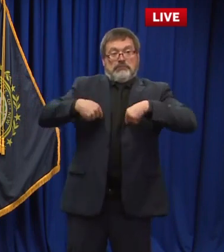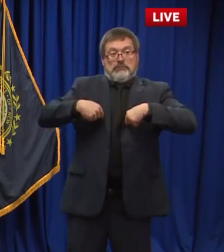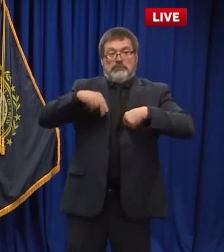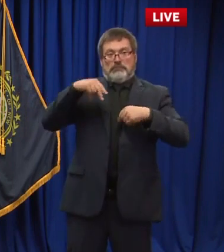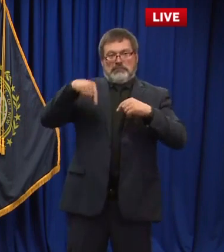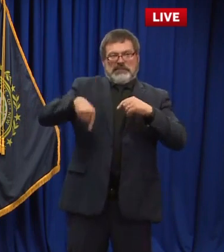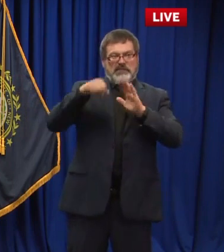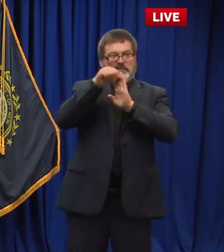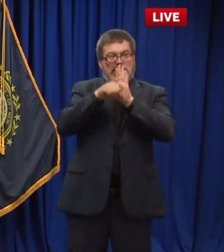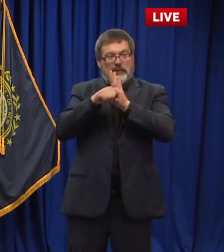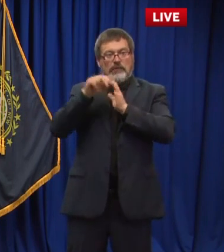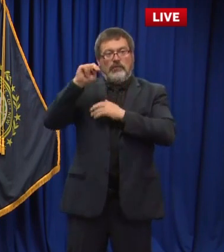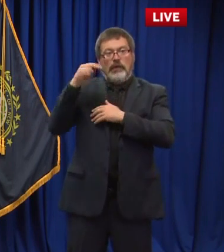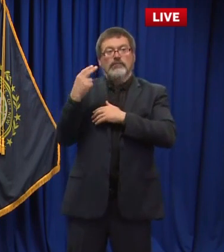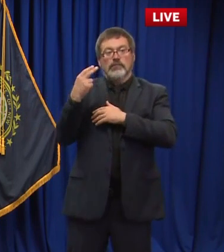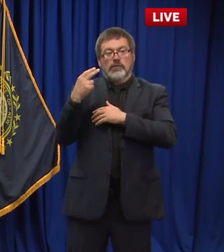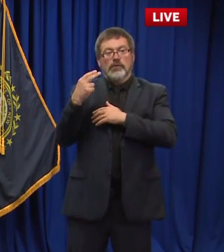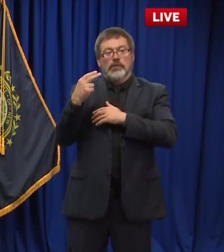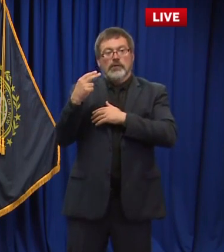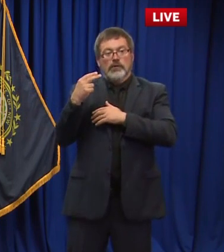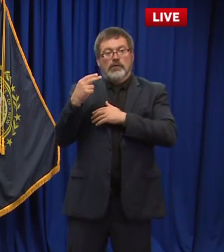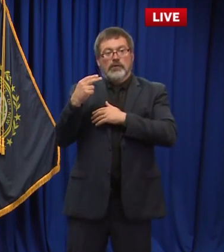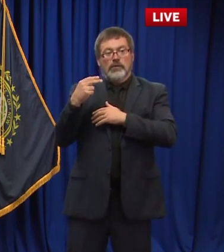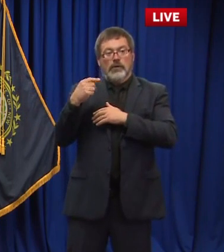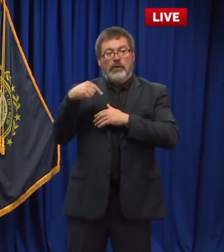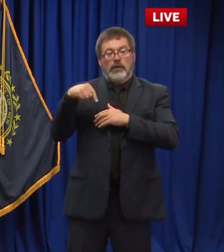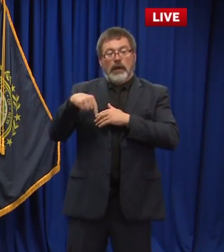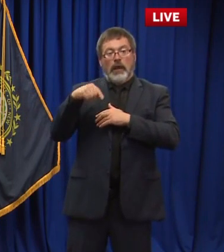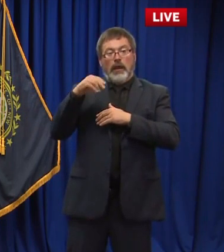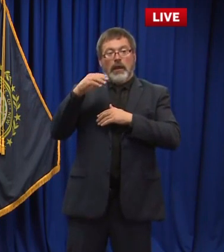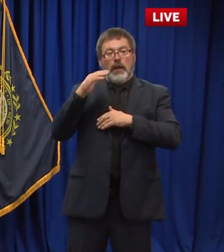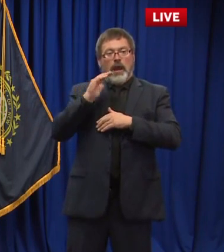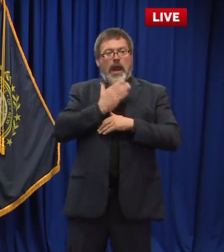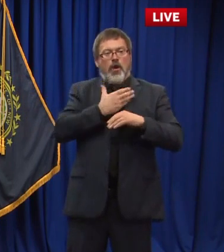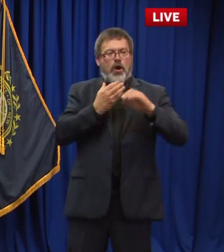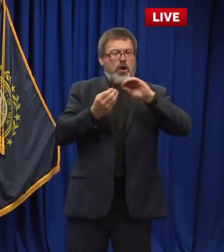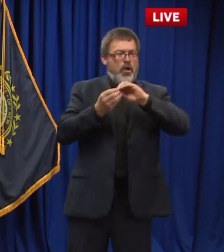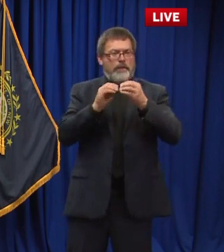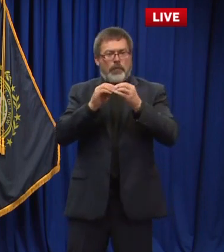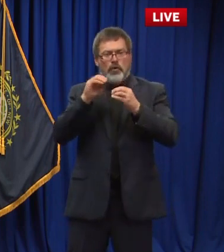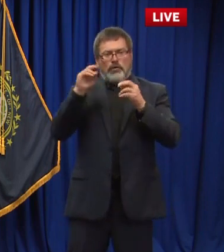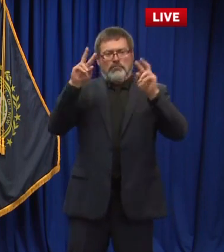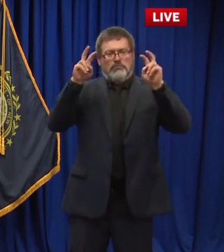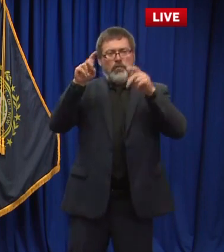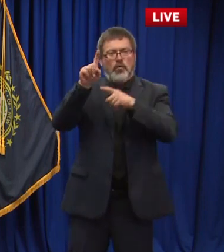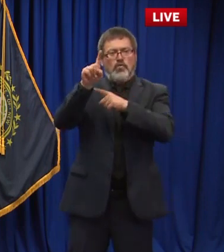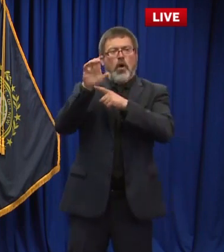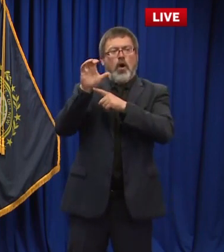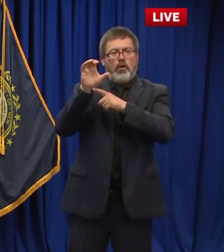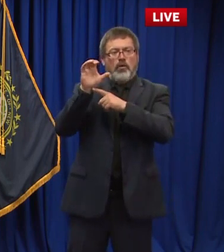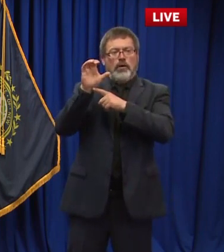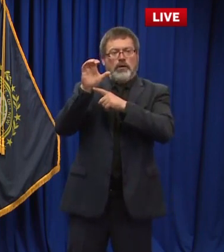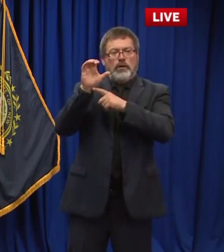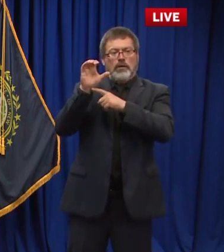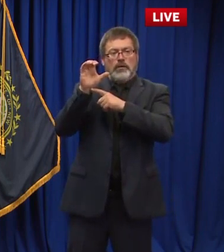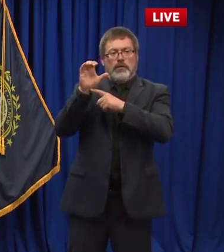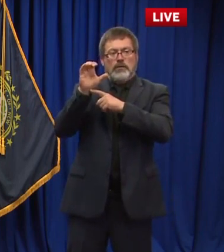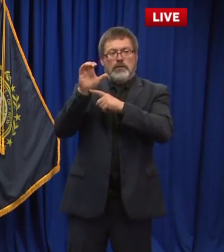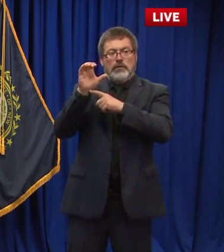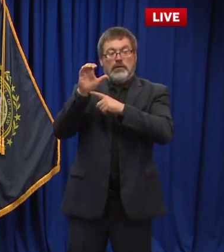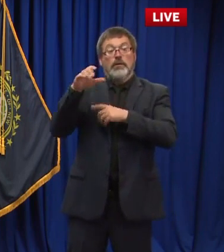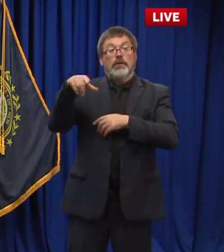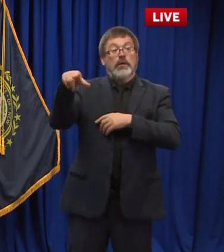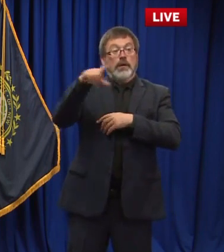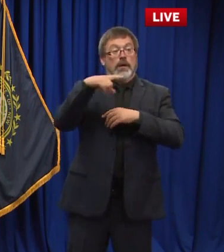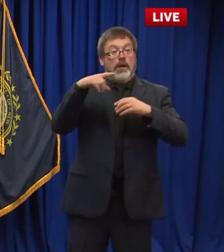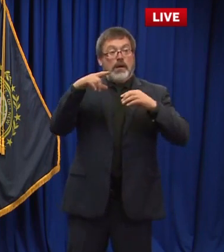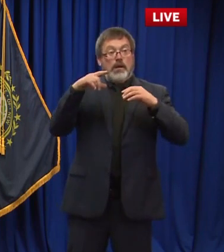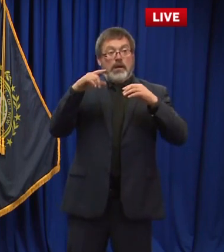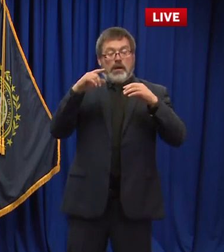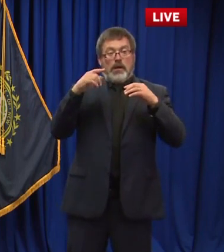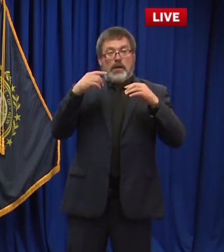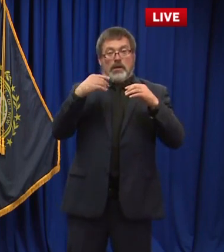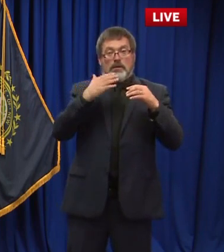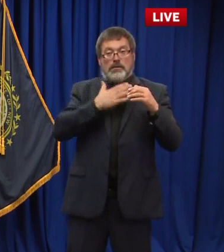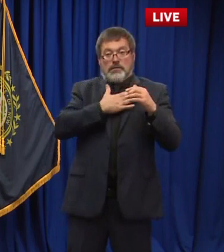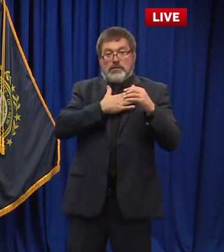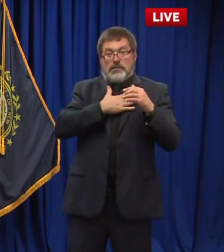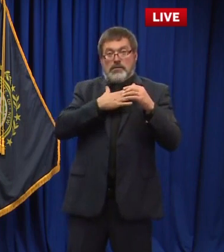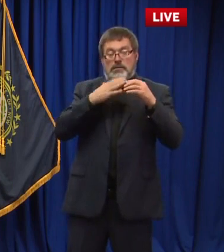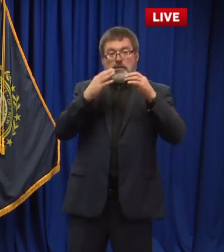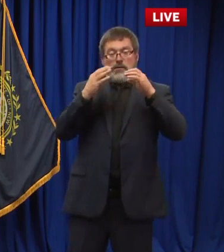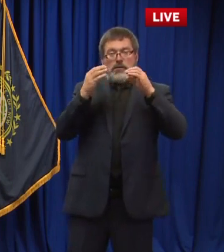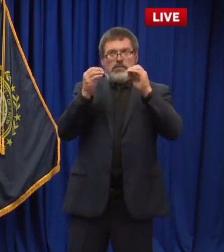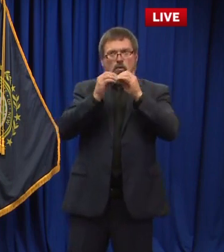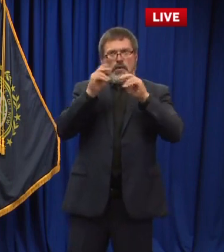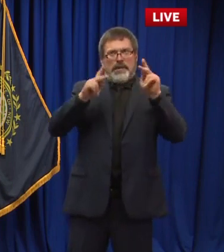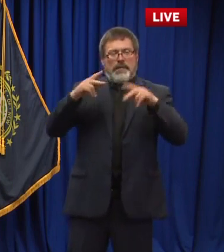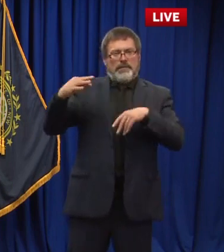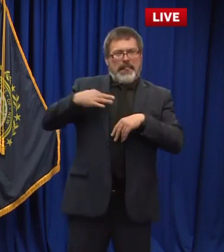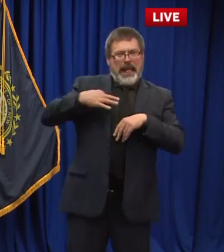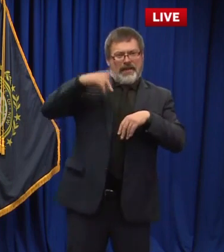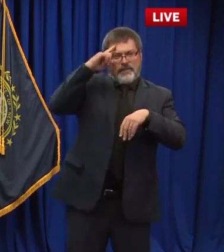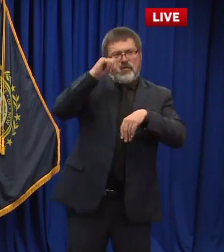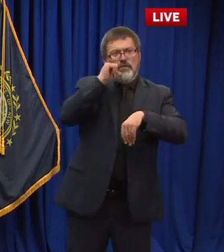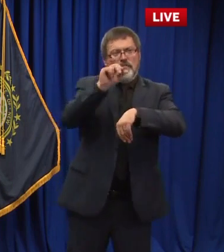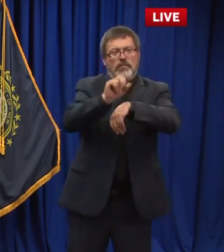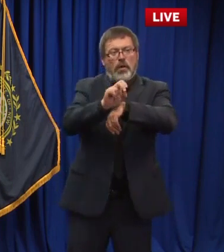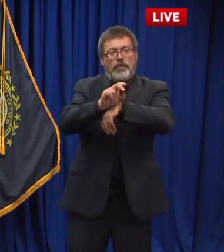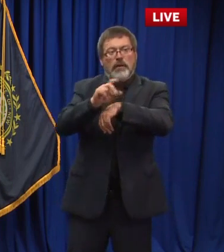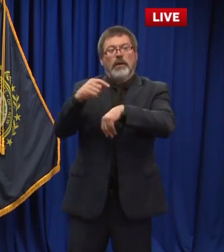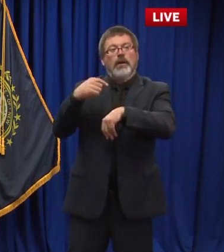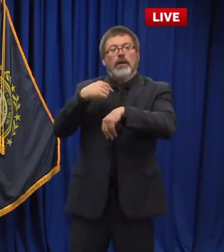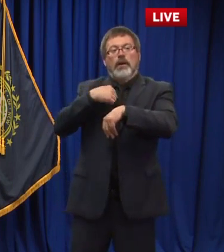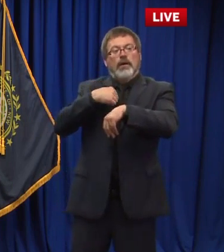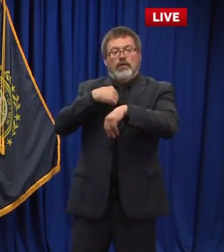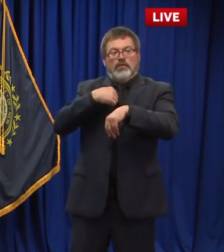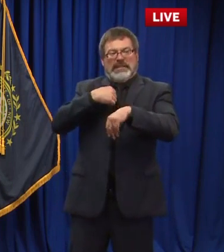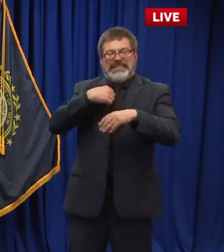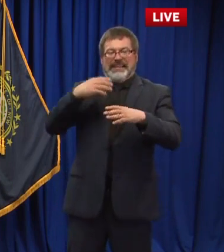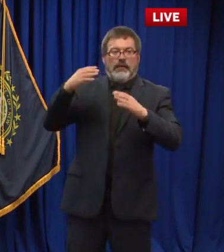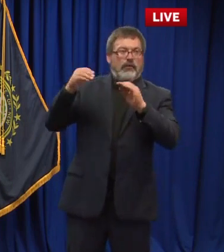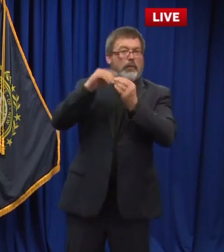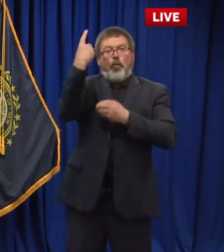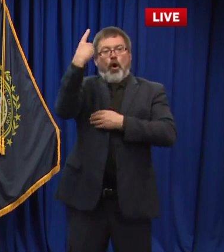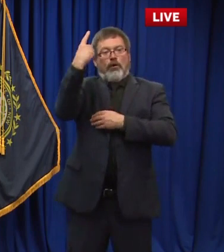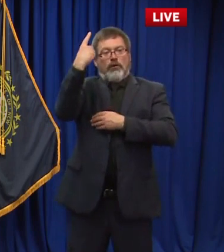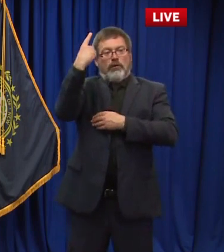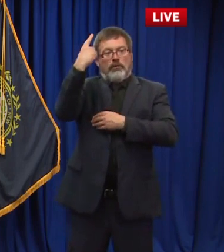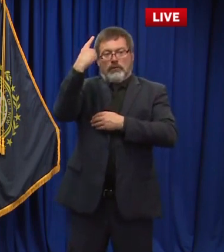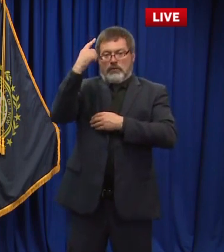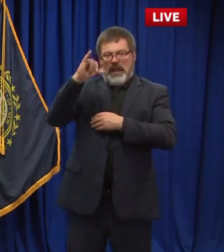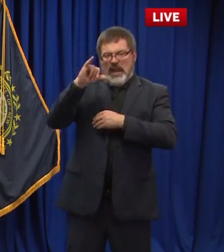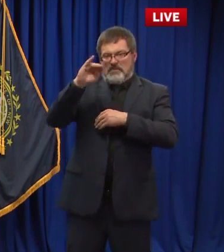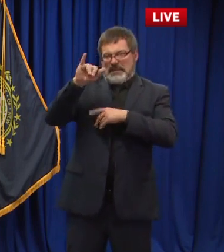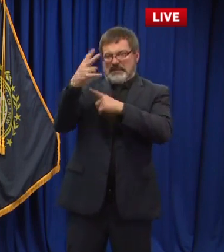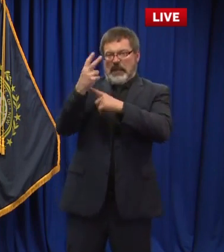WHERE WE STARTED ON MAY 2, UC NEW HAMPSHIRE WAS PEGGED AT WHAT WE CALL AN INDEX OF 100, MEANING WE HAD PER CAPITA MORE PEOPLE FILE FOR UNEMPLOYMENT COMPARED TO THE REST OF THE COUNTRY.